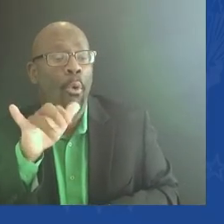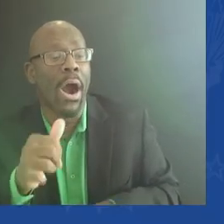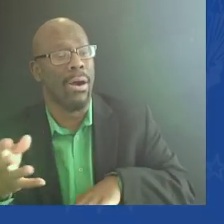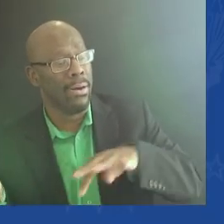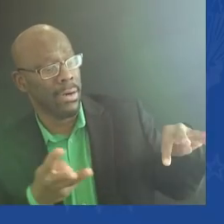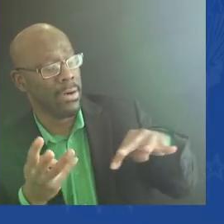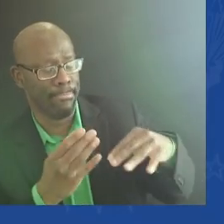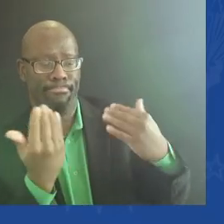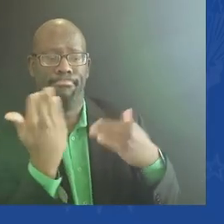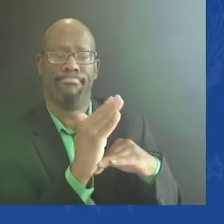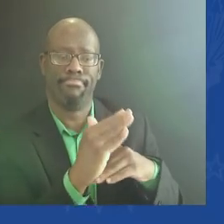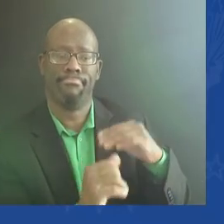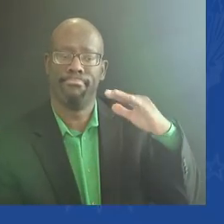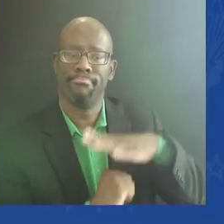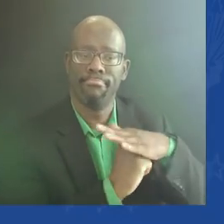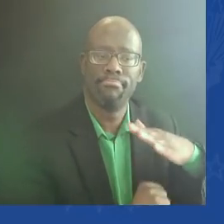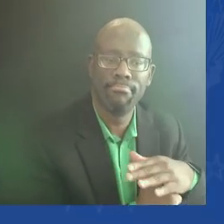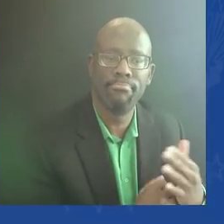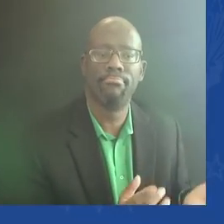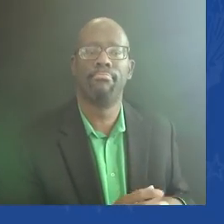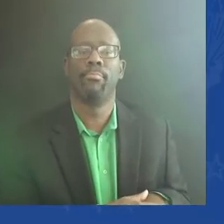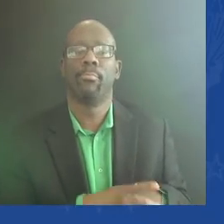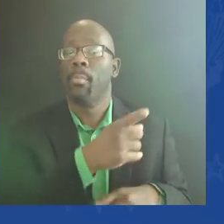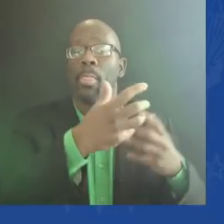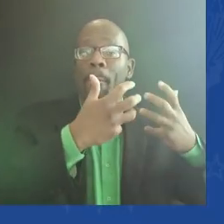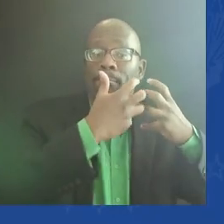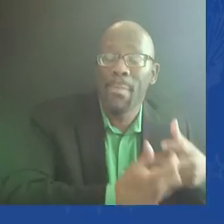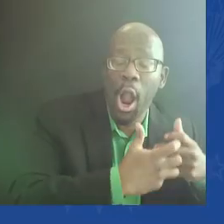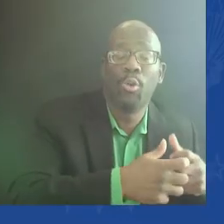that, in fact, produced material that we need for supply chains,